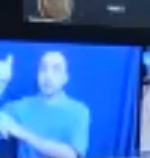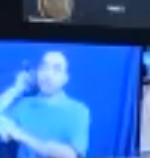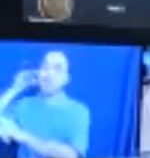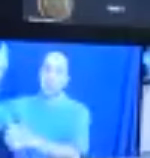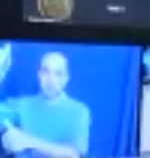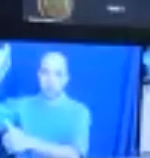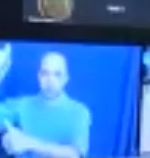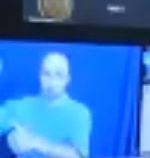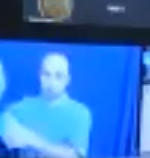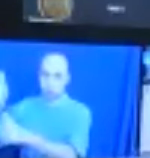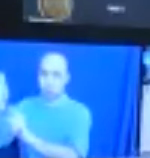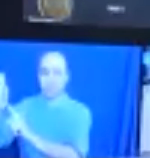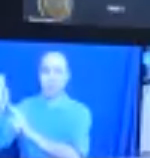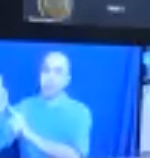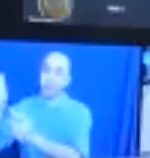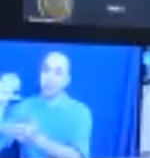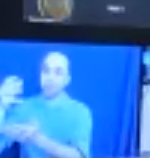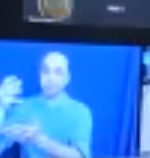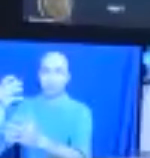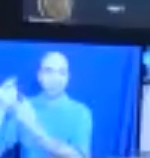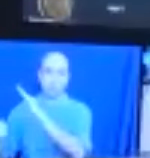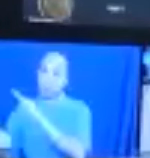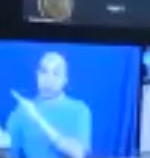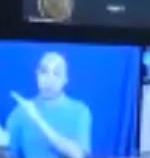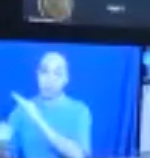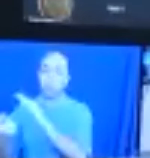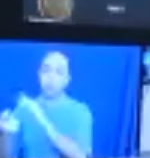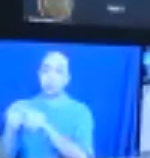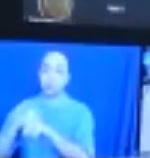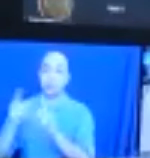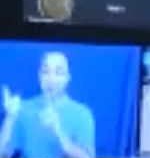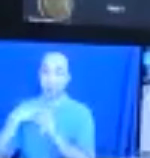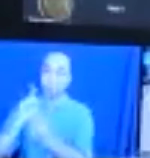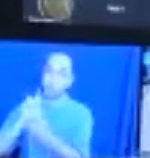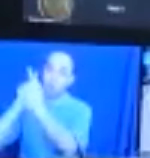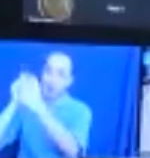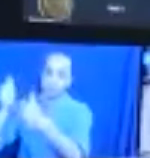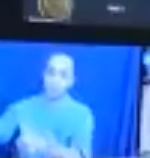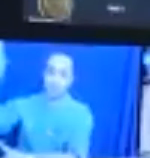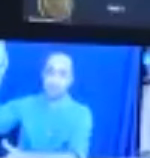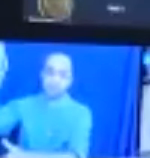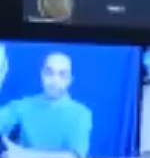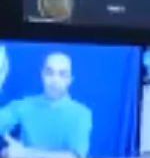THEN INTRODUCED US TO THE MASTER.